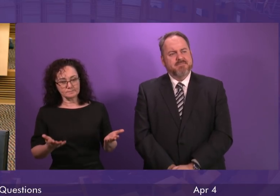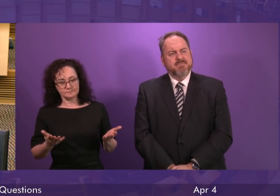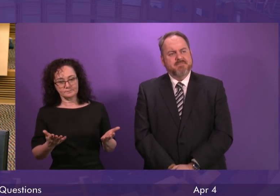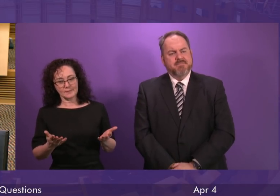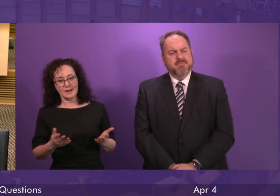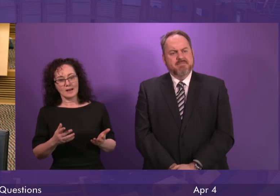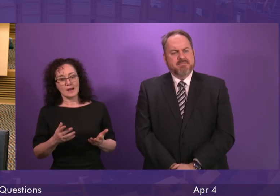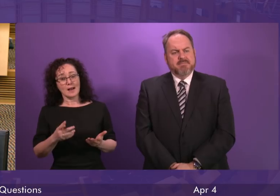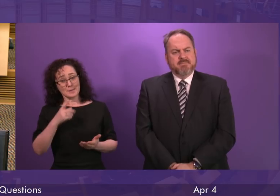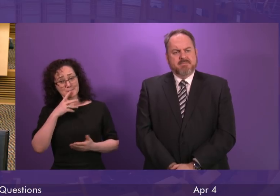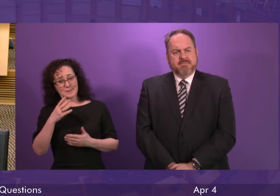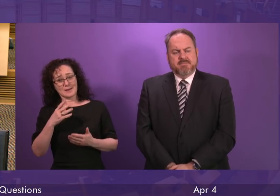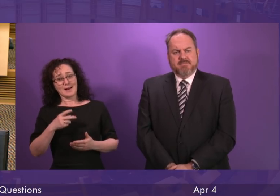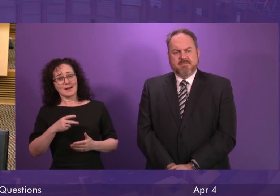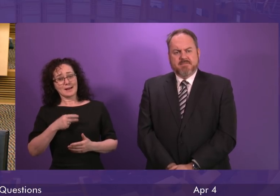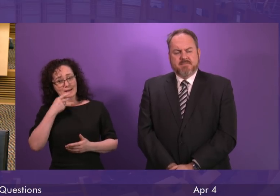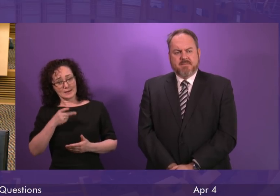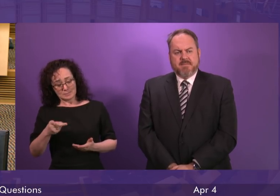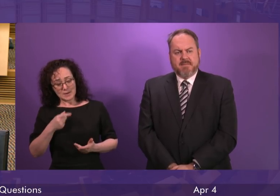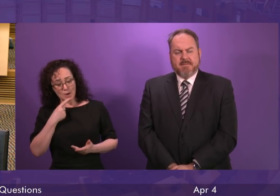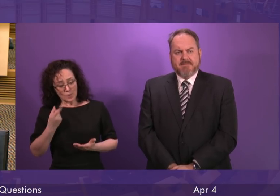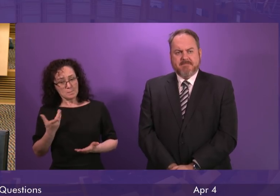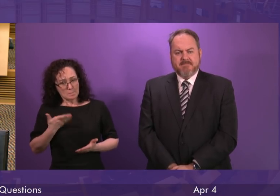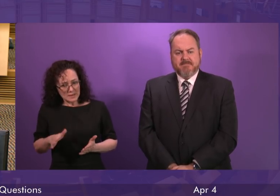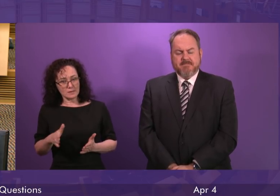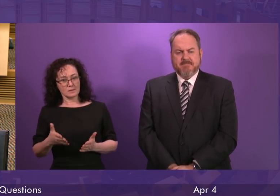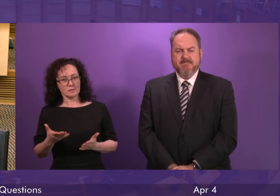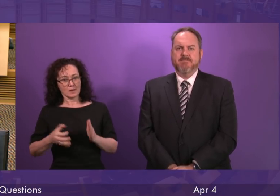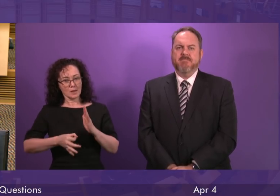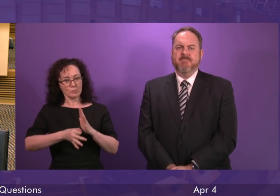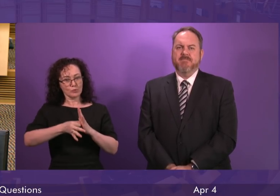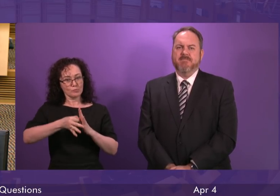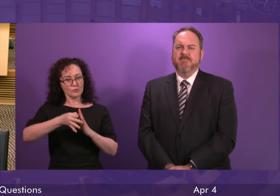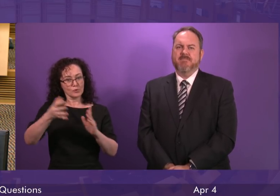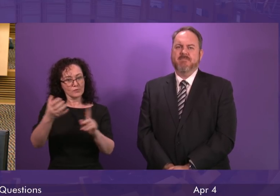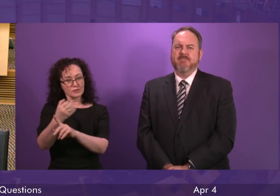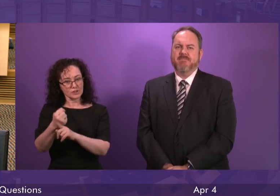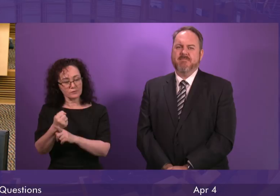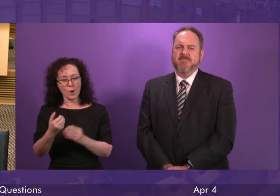are seeing the improvements that I have just cited. We see more people staying on longer